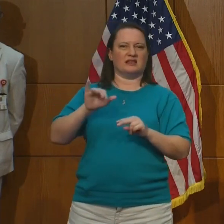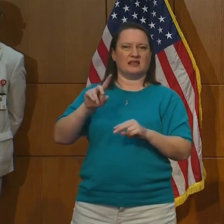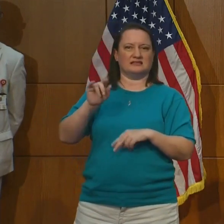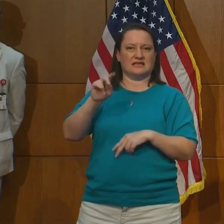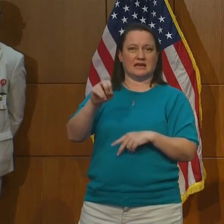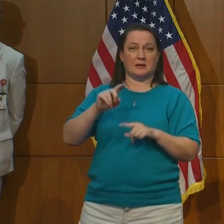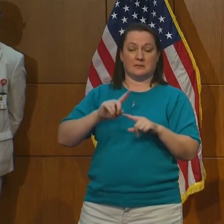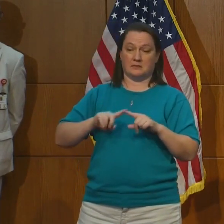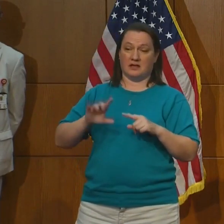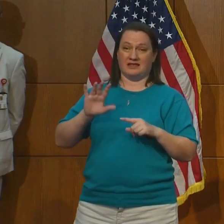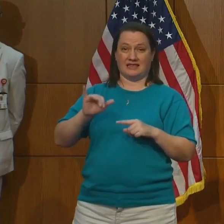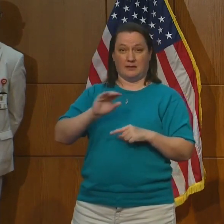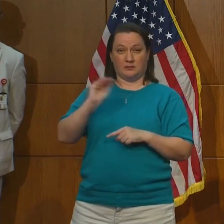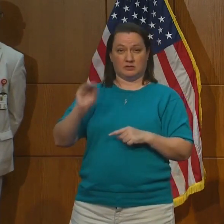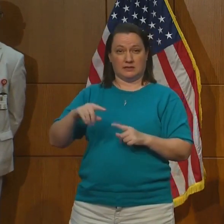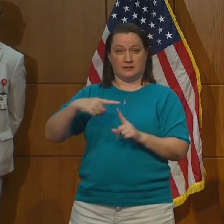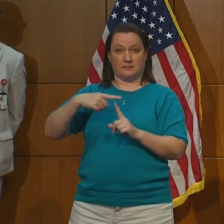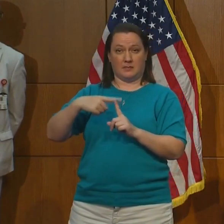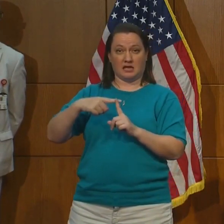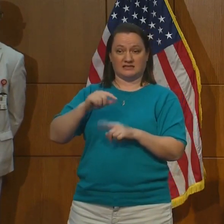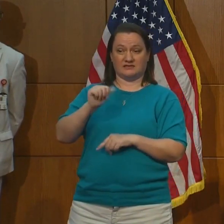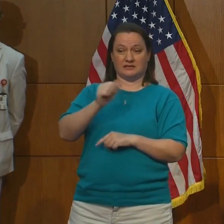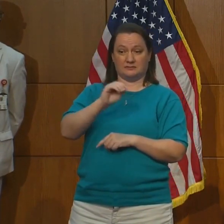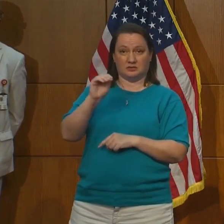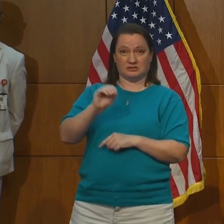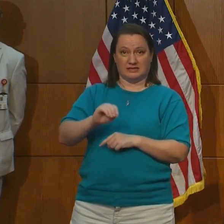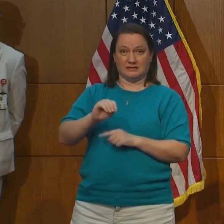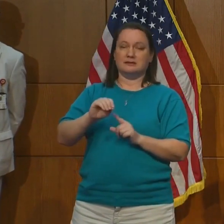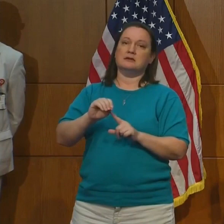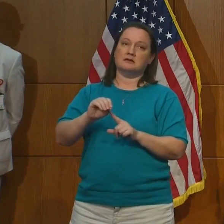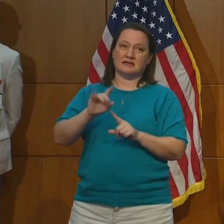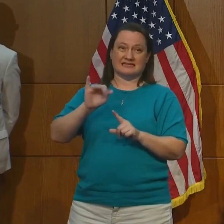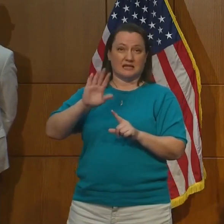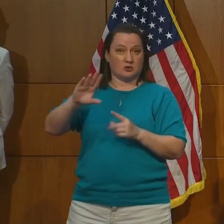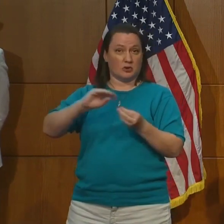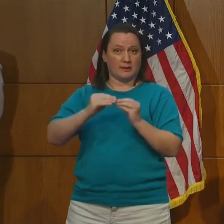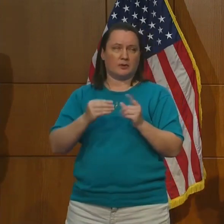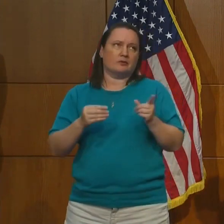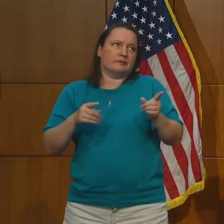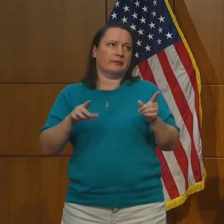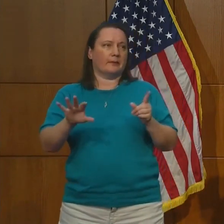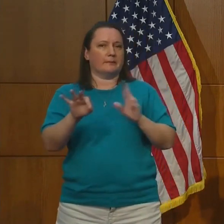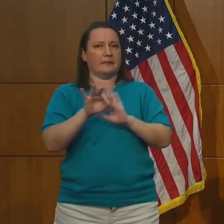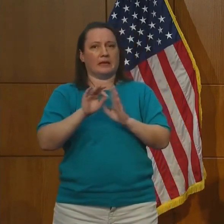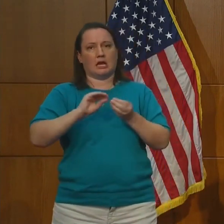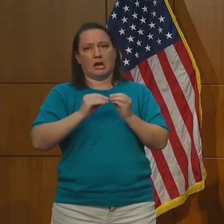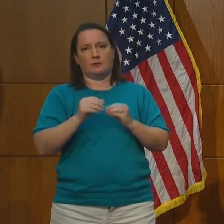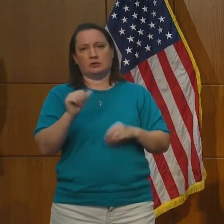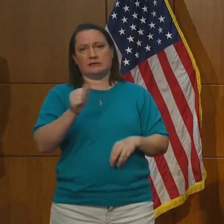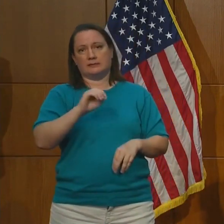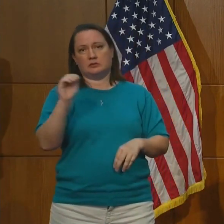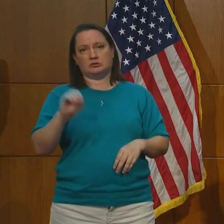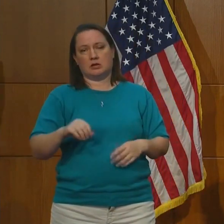ESPECIALLY NEED TO ROLL BACK THAT PHASE THREE OPEN SO I GUESS IT KIND OF LOOK AT THE